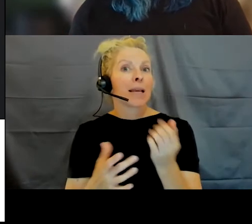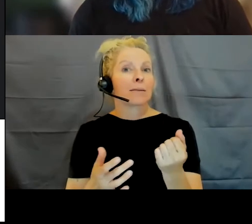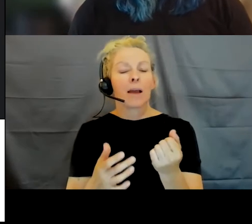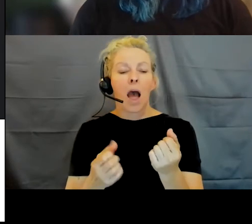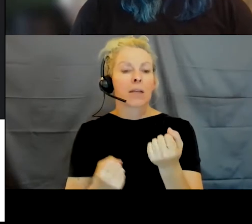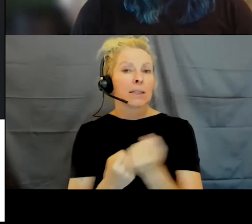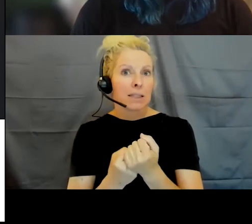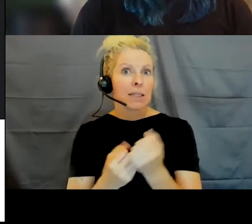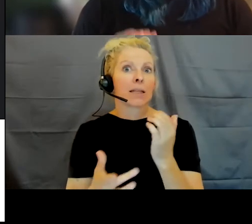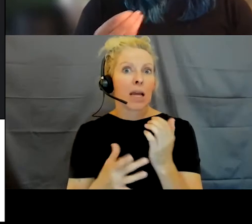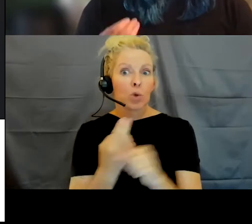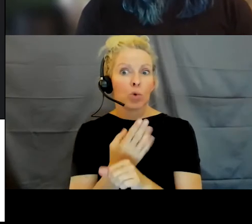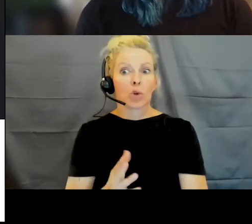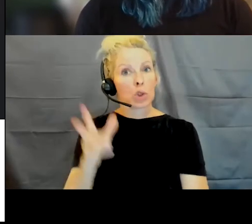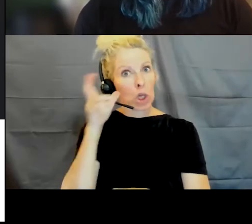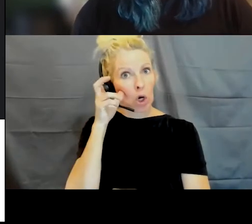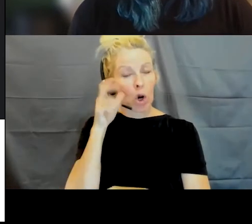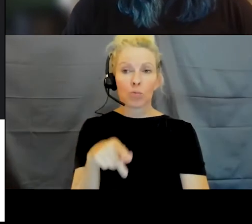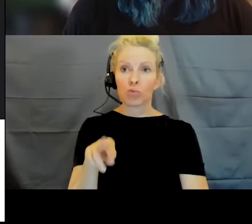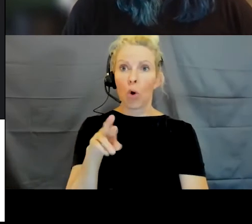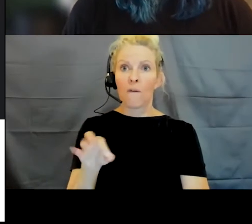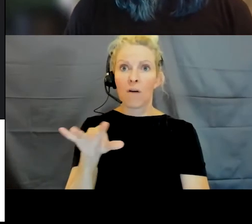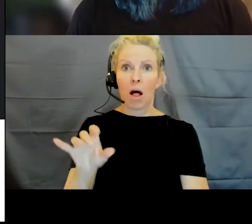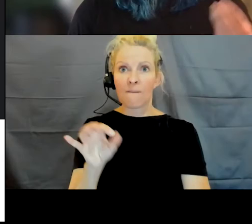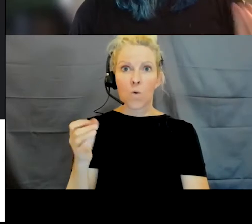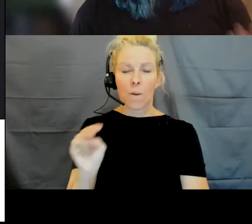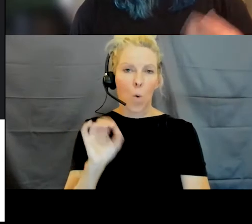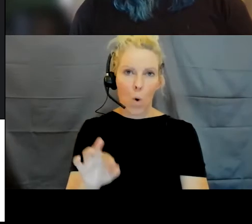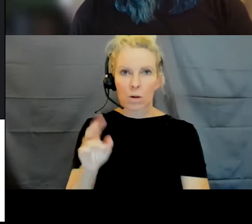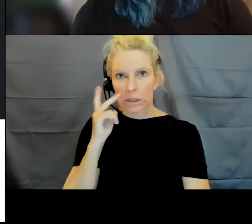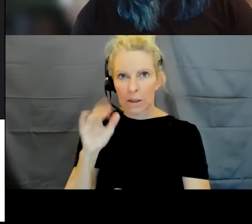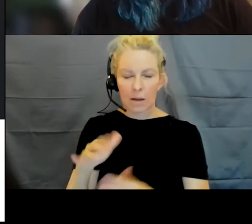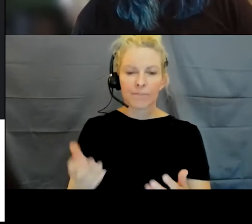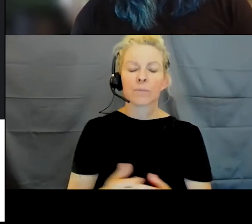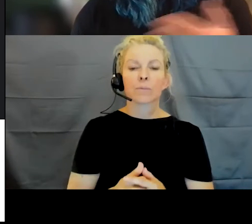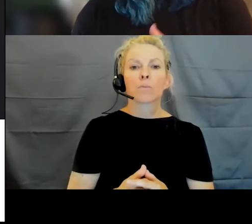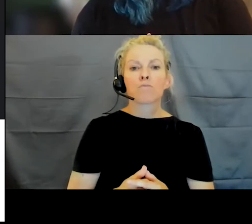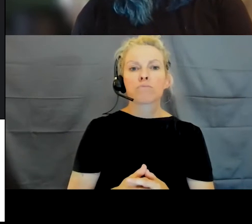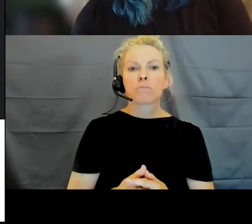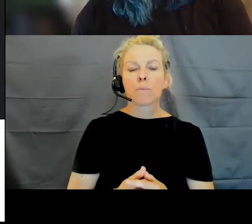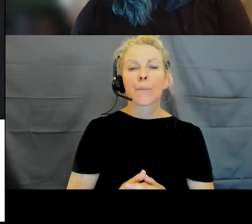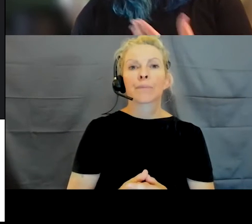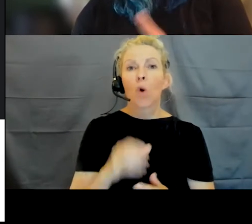form." Voice dictation users will not know the name of this button because the offscreen text